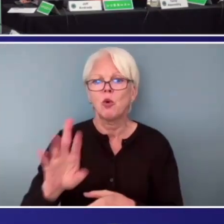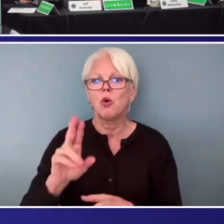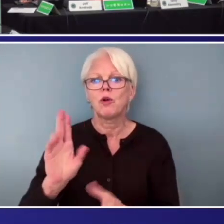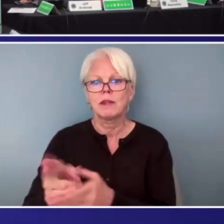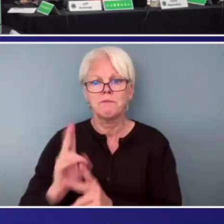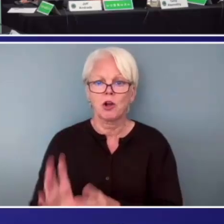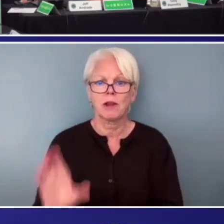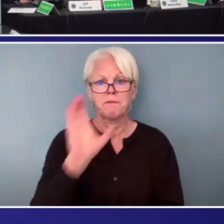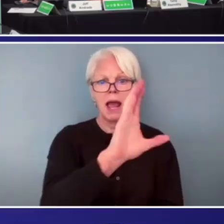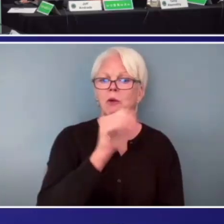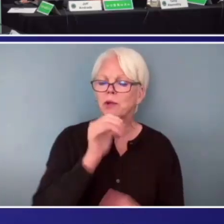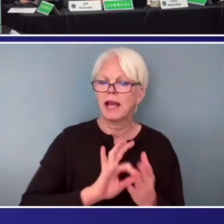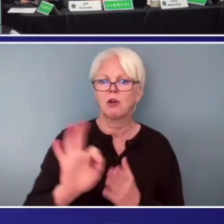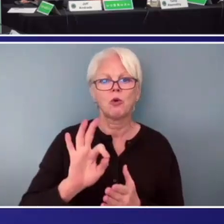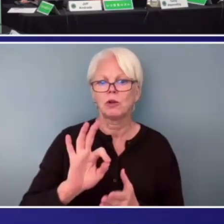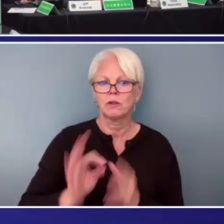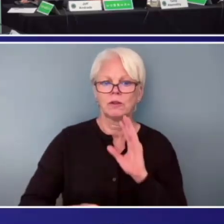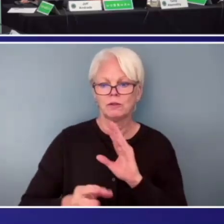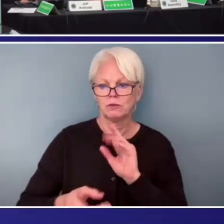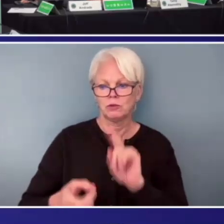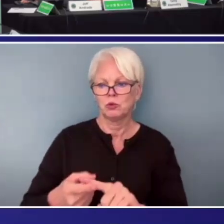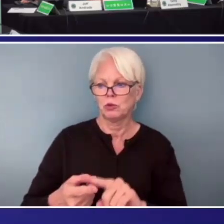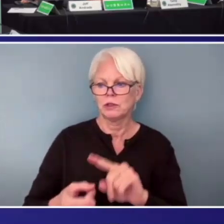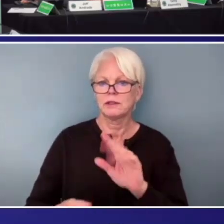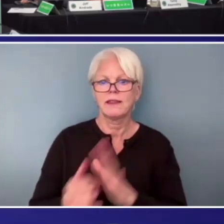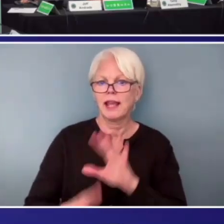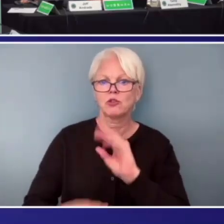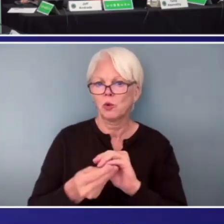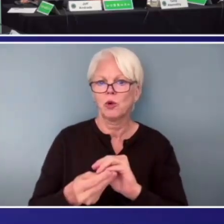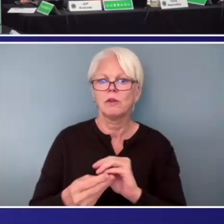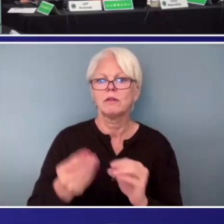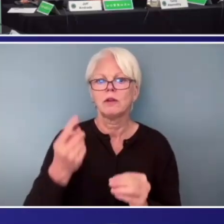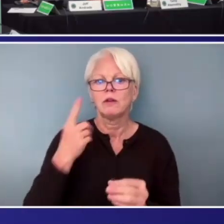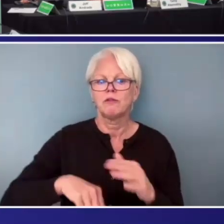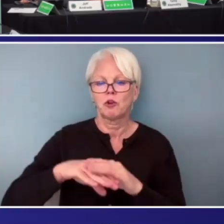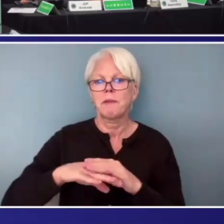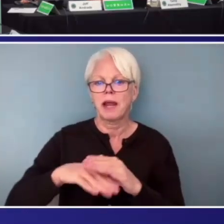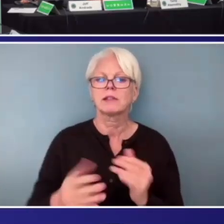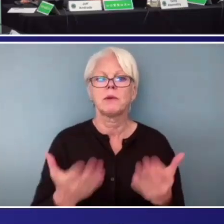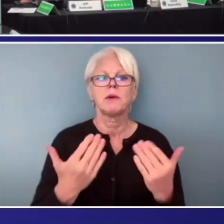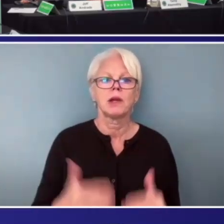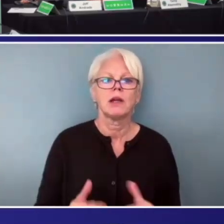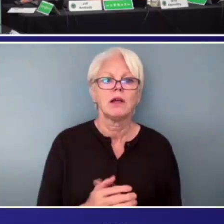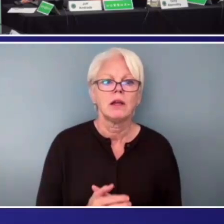aggregate loan limit in this paragraph (j)(2). The limitation for lifetime maximum aggregate loan limits described in